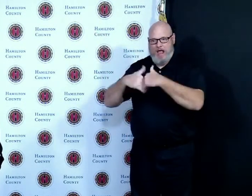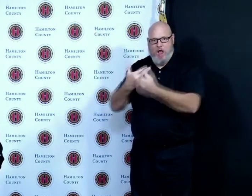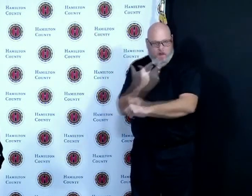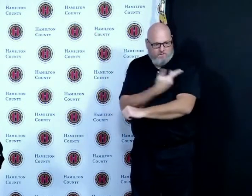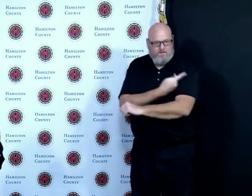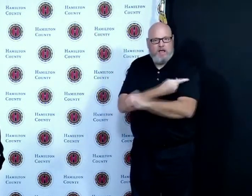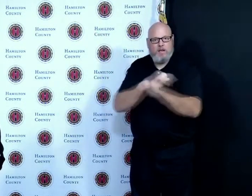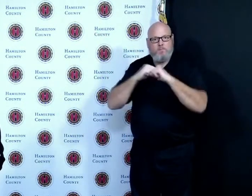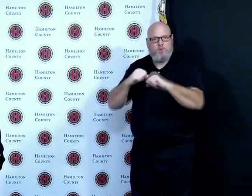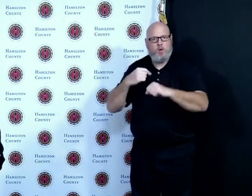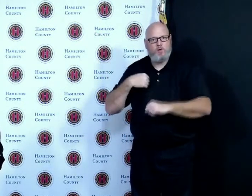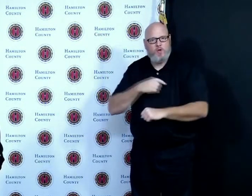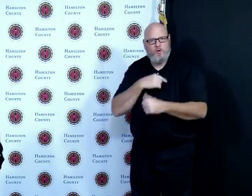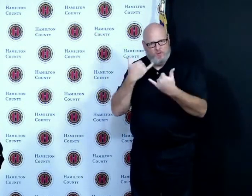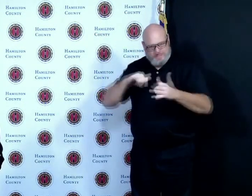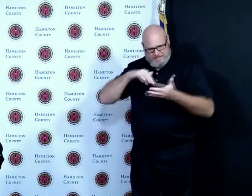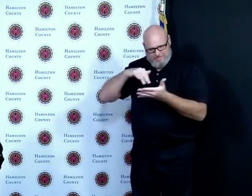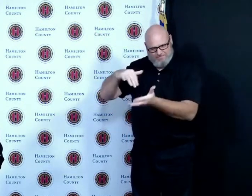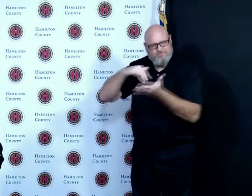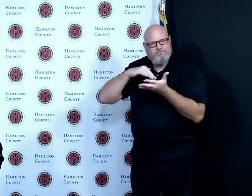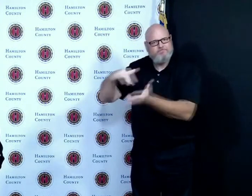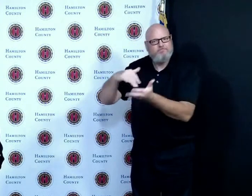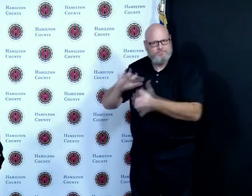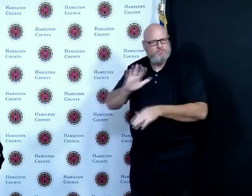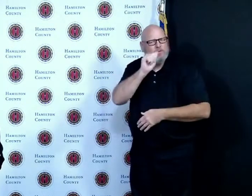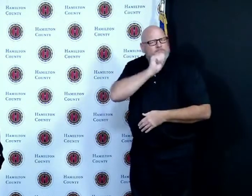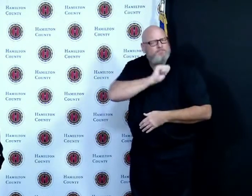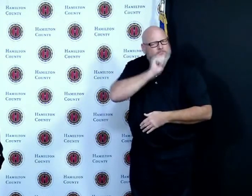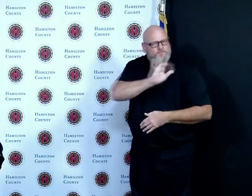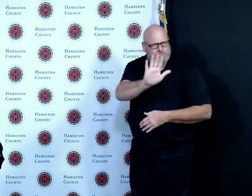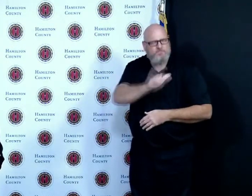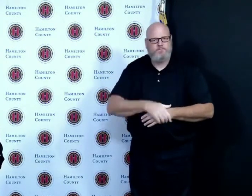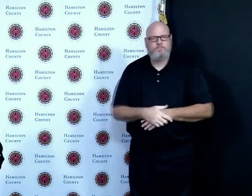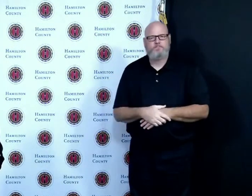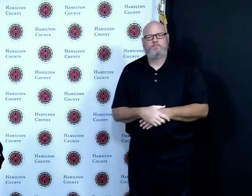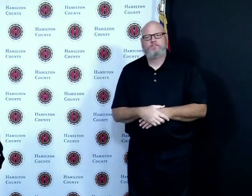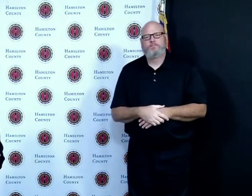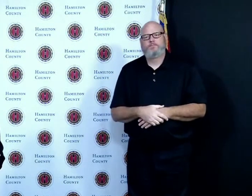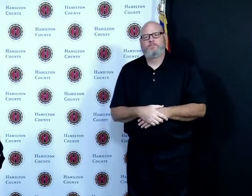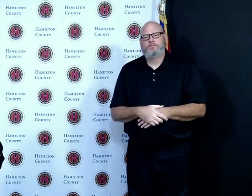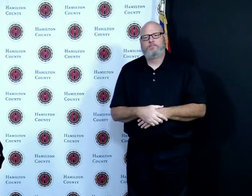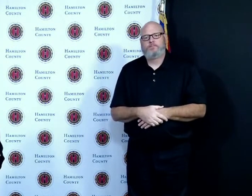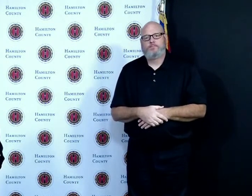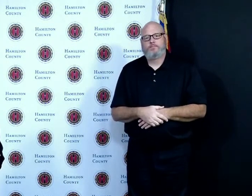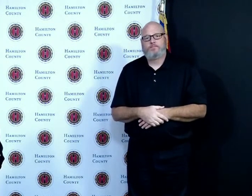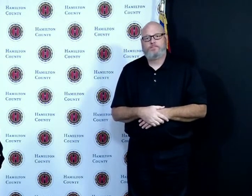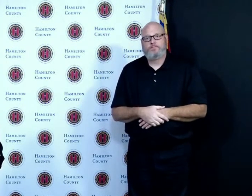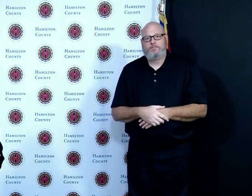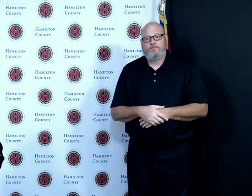to the bottom line from the CARES Act dollars last year if you'll recall just a tutorial